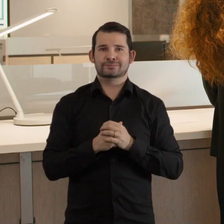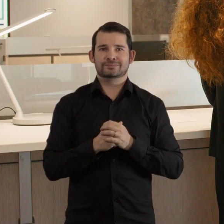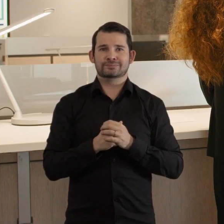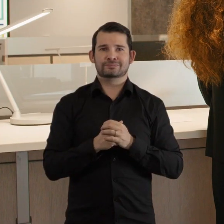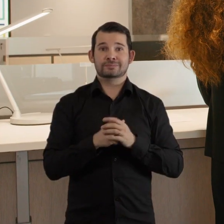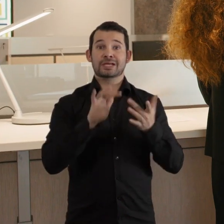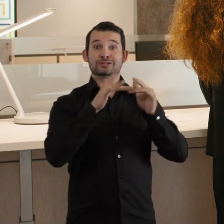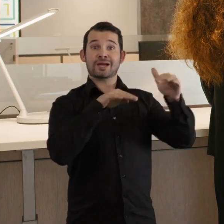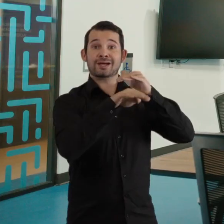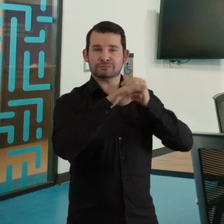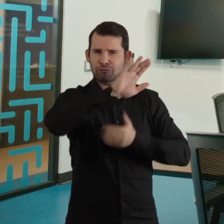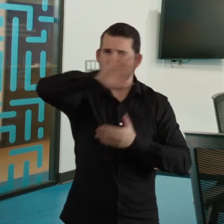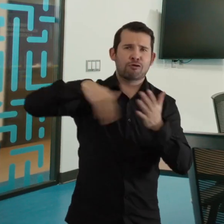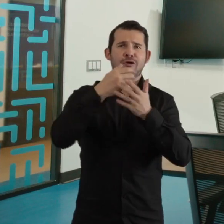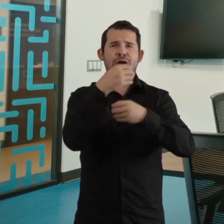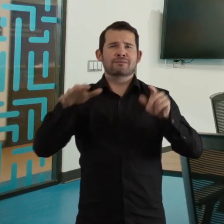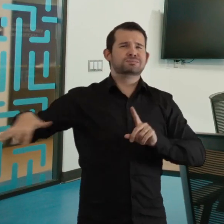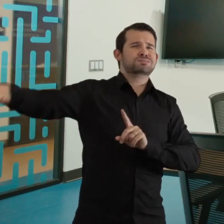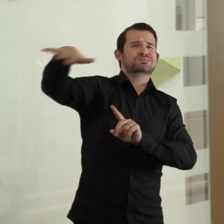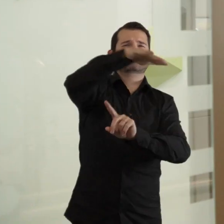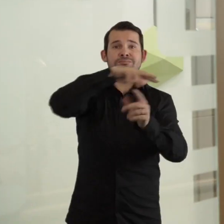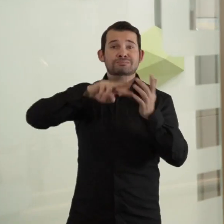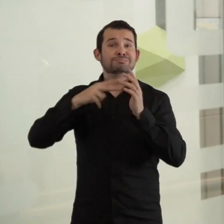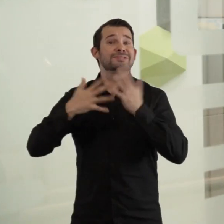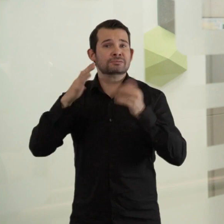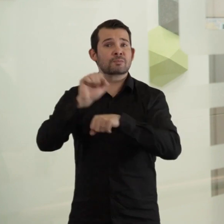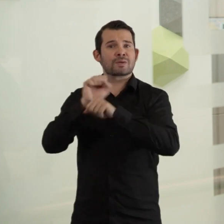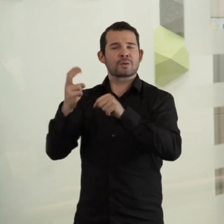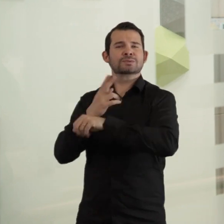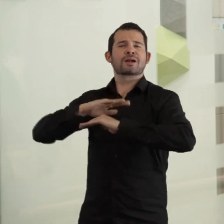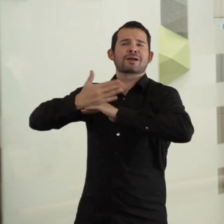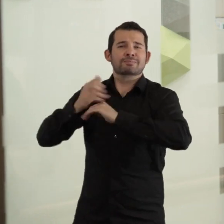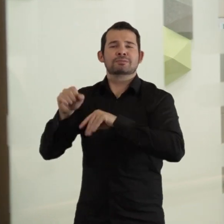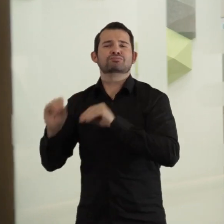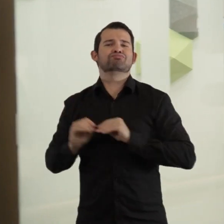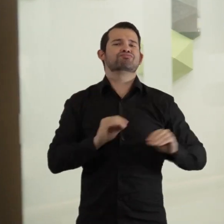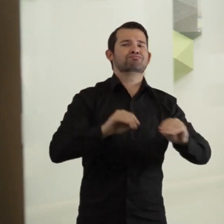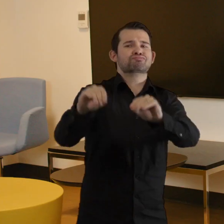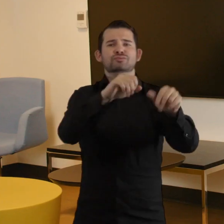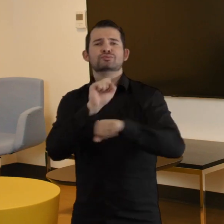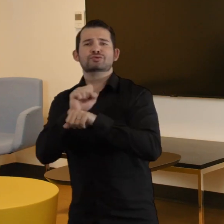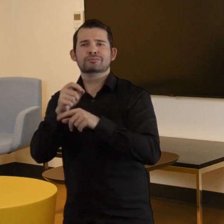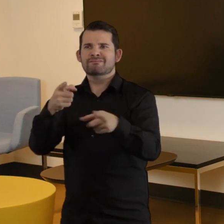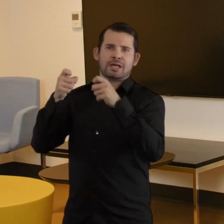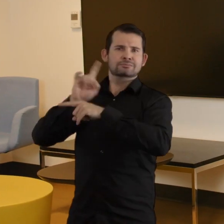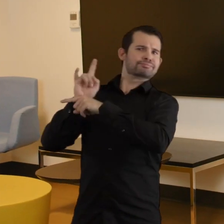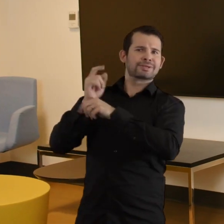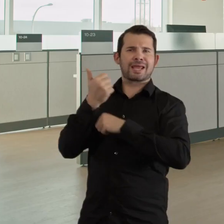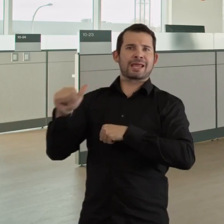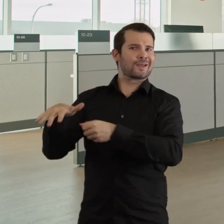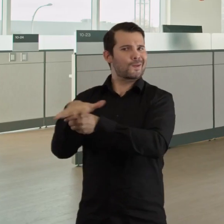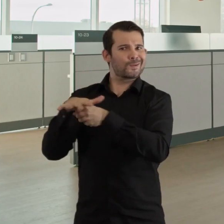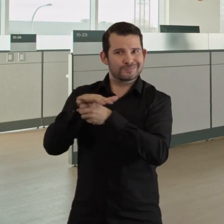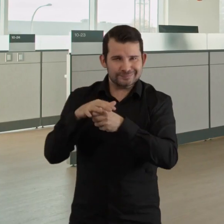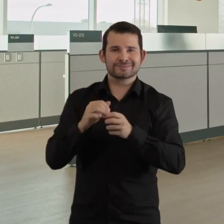Internet access in all areas of the office allows employees to use laptop computers so they can move around and get fast Wi-Fi speed in any location.